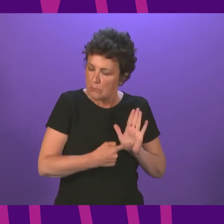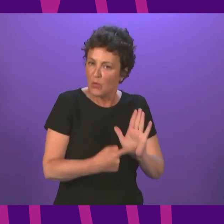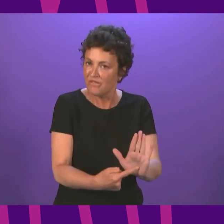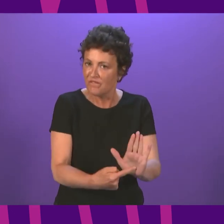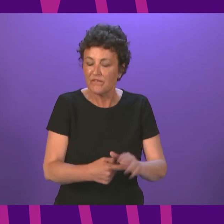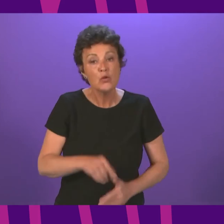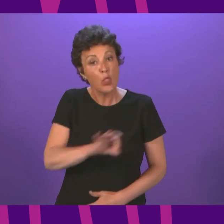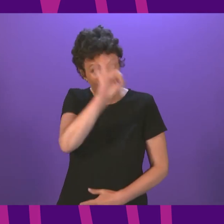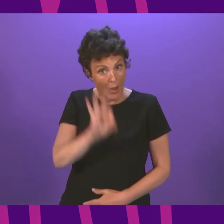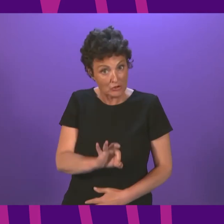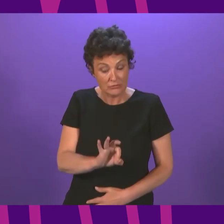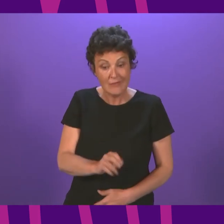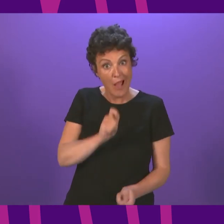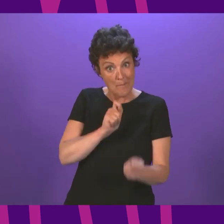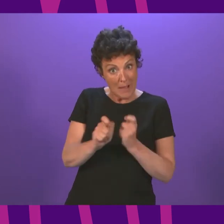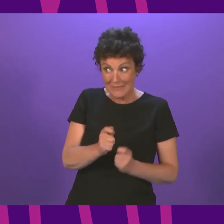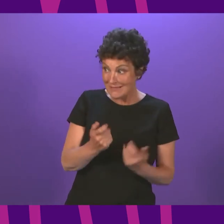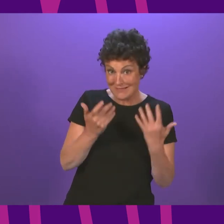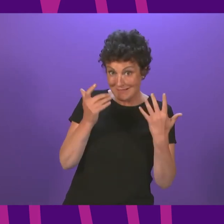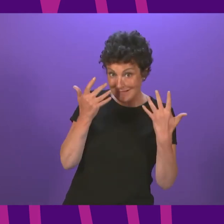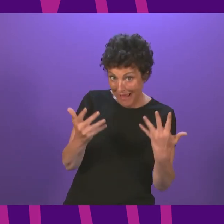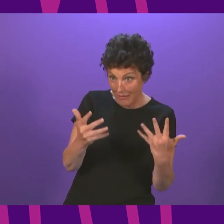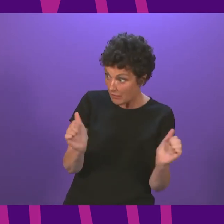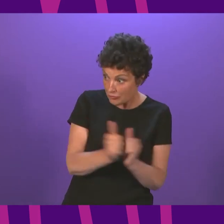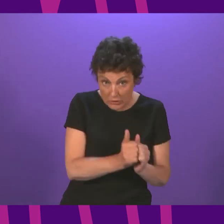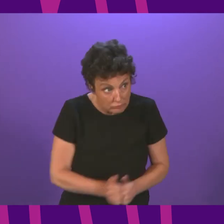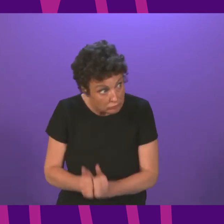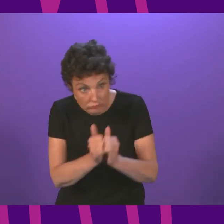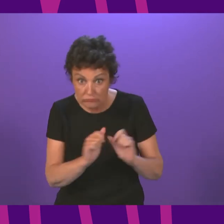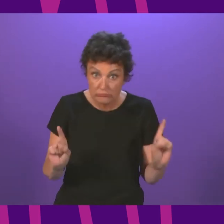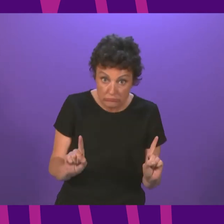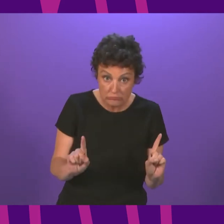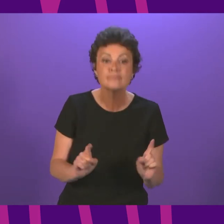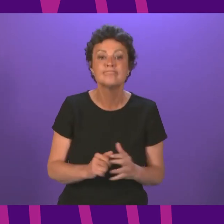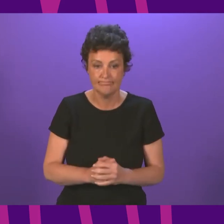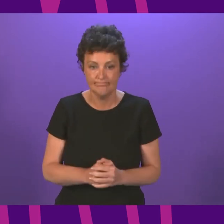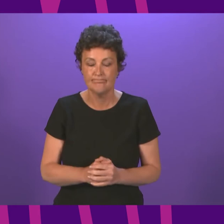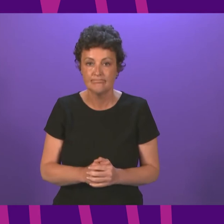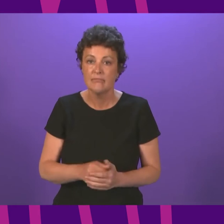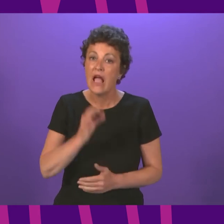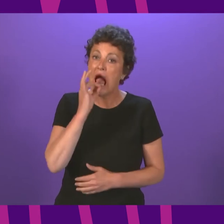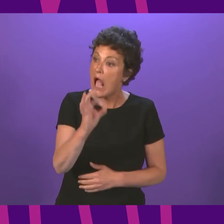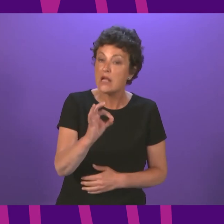The question is, that amendment 13 be agreed to. Are we agreed? There will be a division.